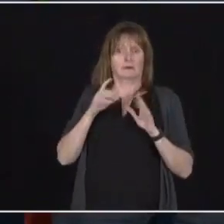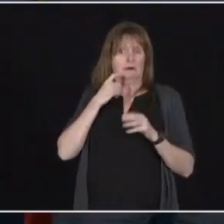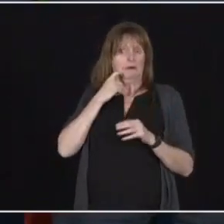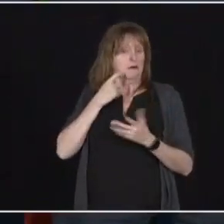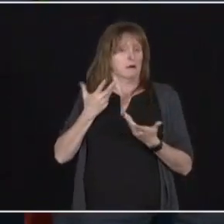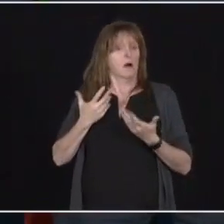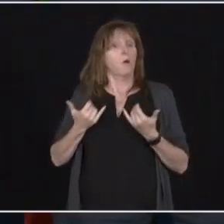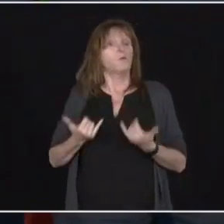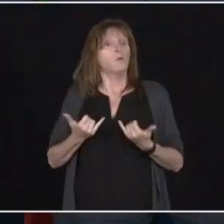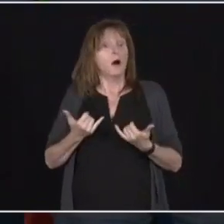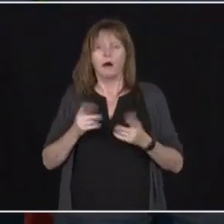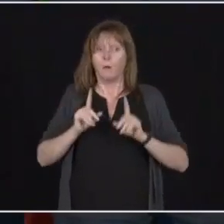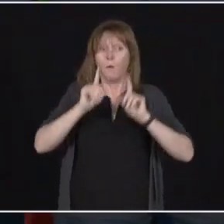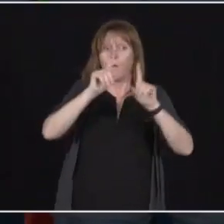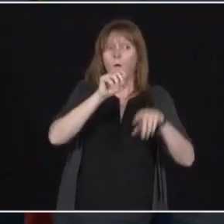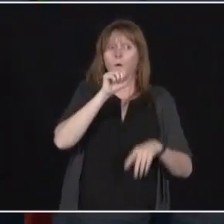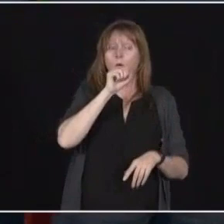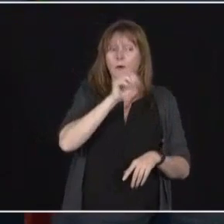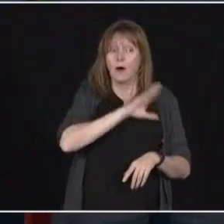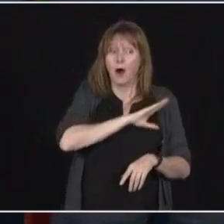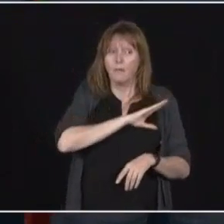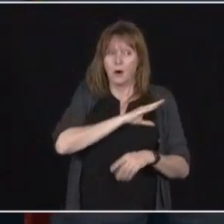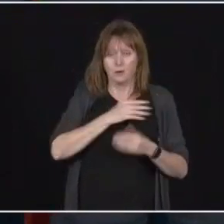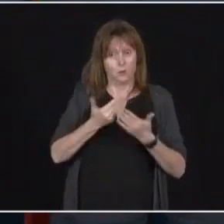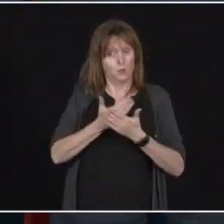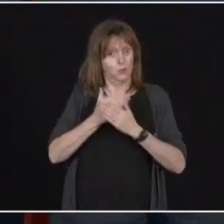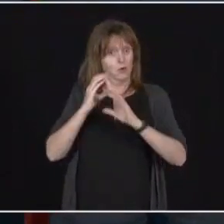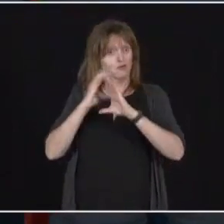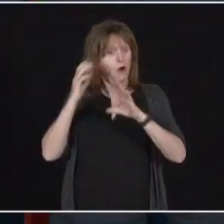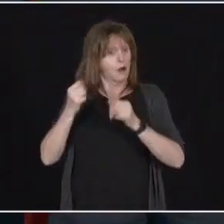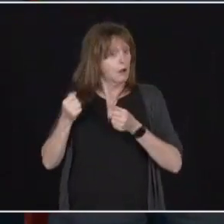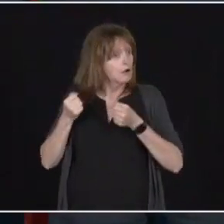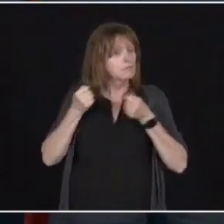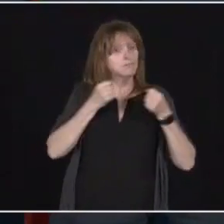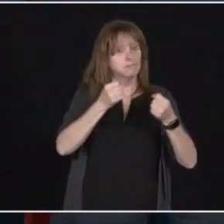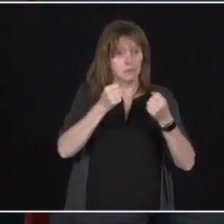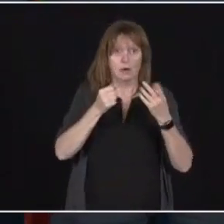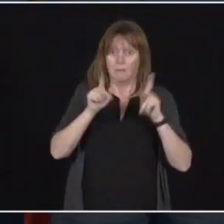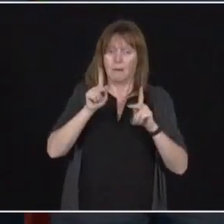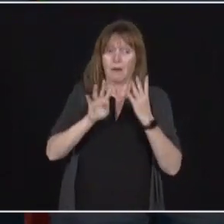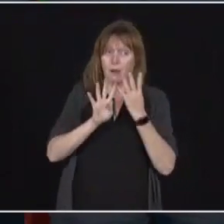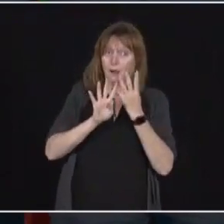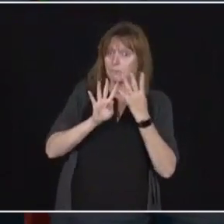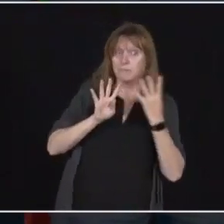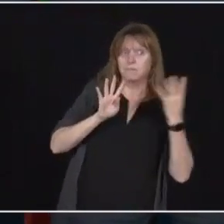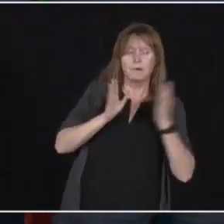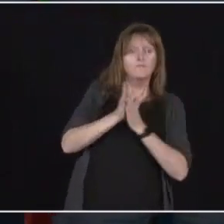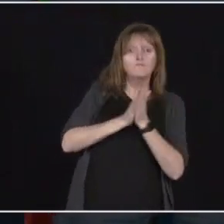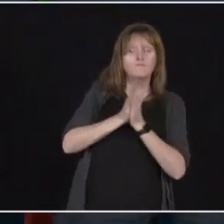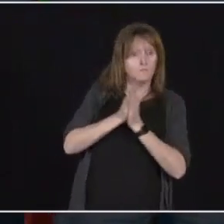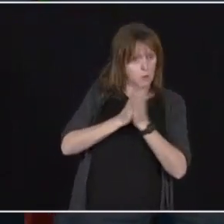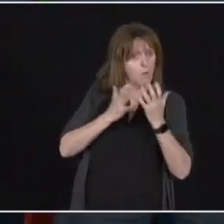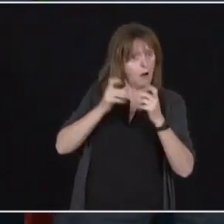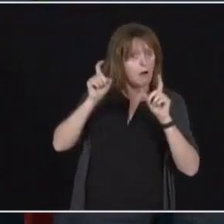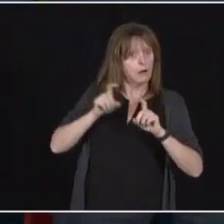As a matter of fact, today, I was at the new pop-up testing facility in Scarborough, and I can tell you that there were many people lined